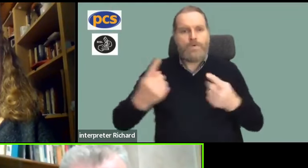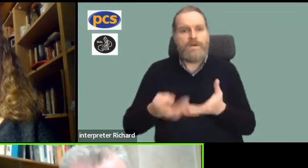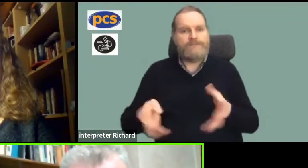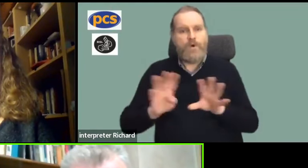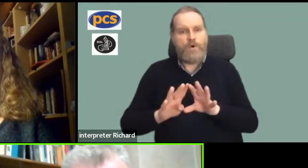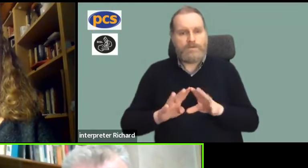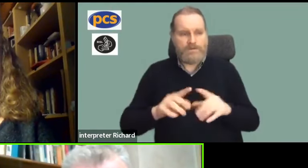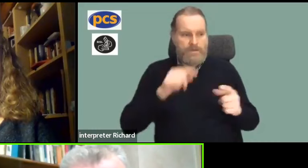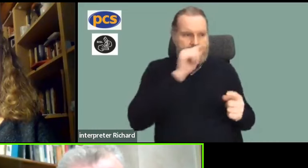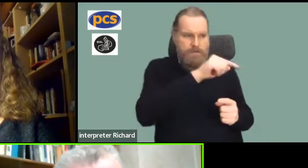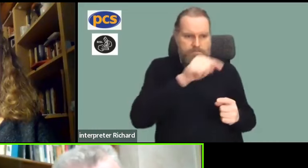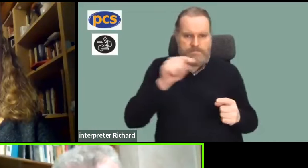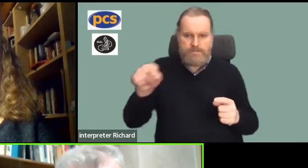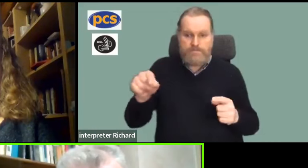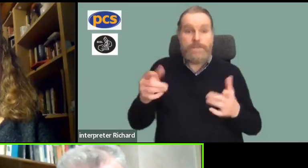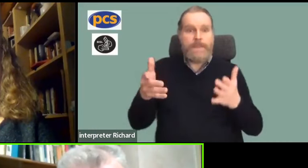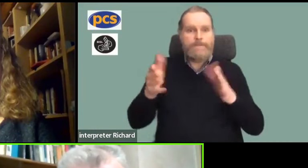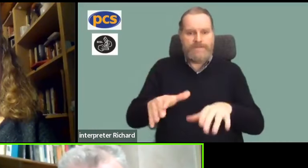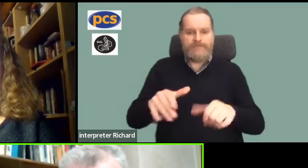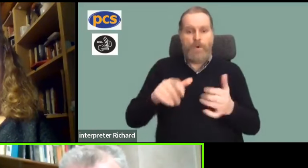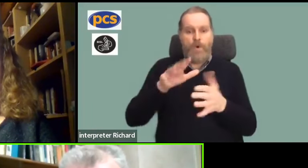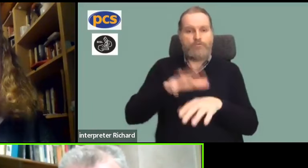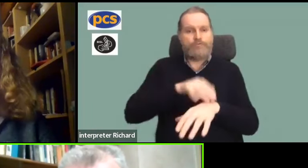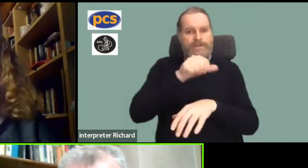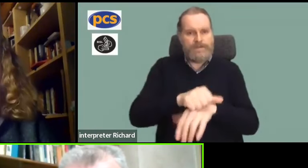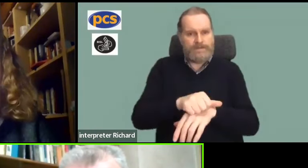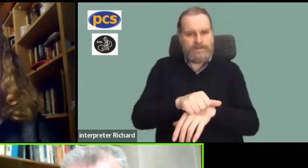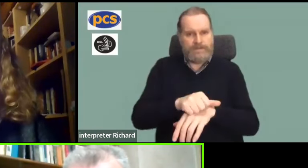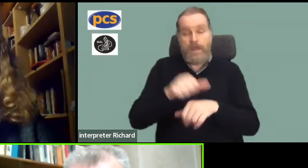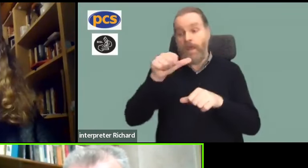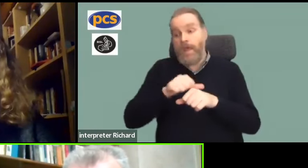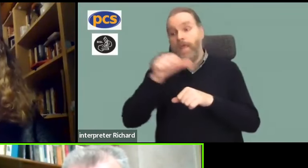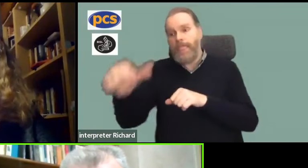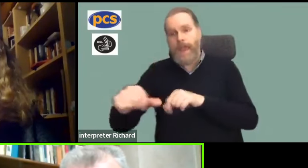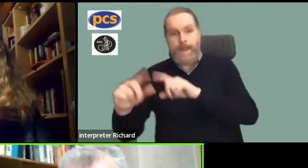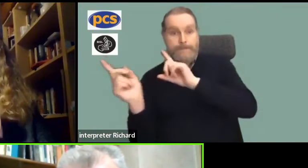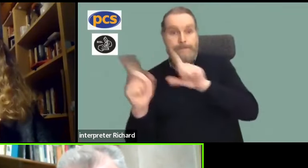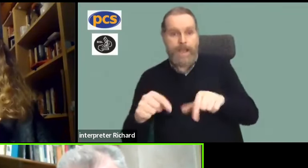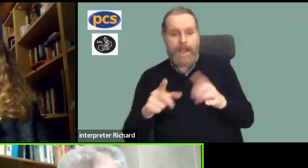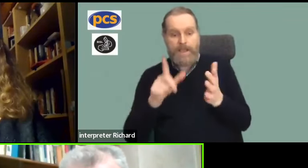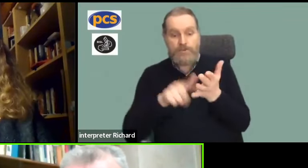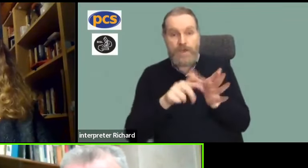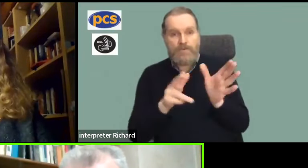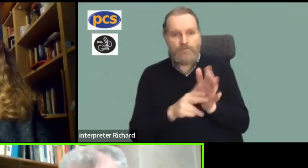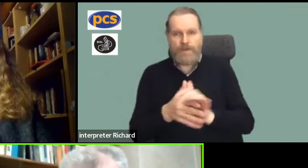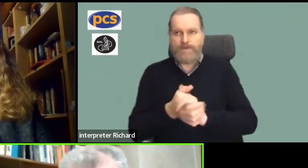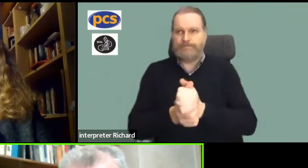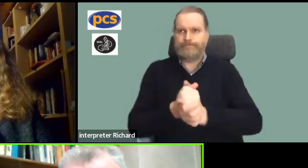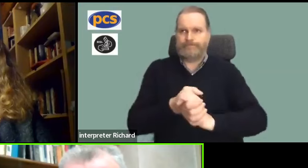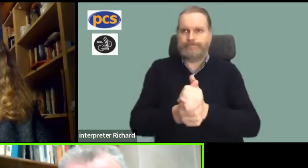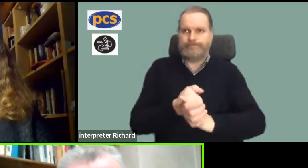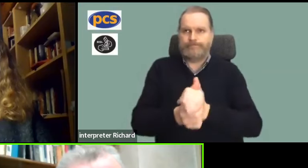ver Christmas, and when we get Christmas, and when we get back in January , what we'll be doing g is meeting g is meeting again, having had a is meeting again, having had a